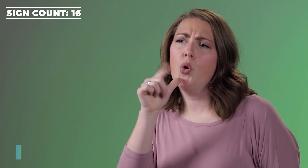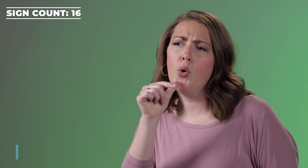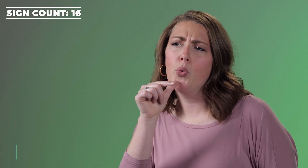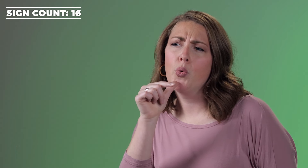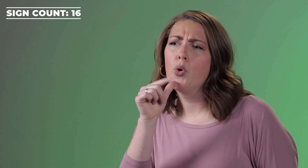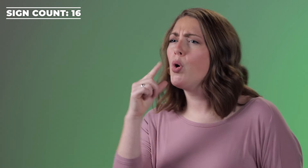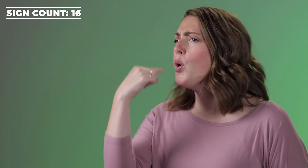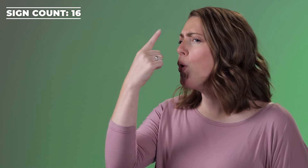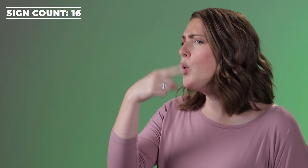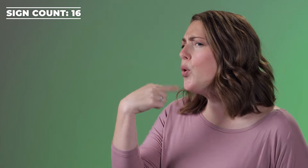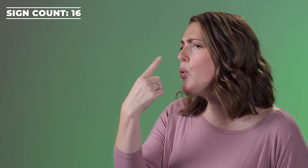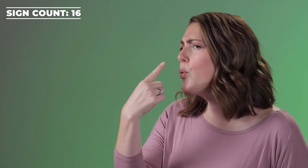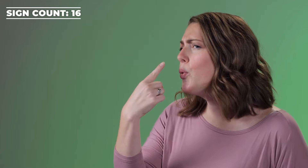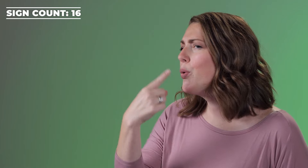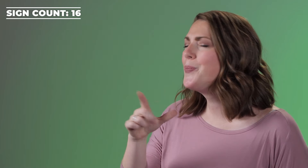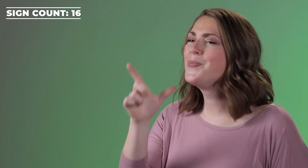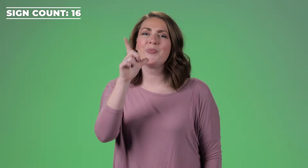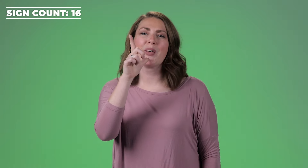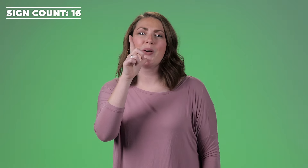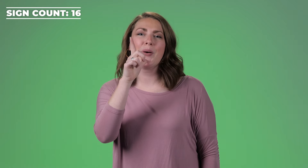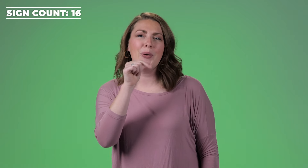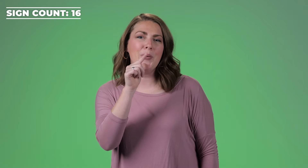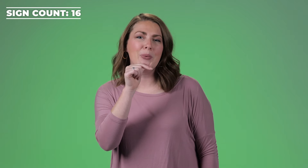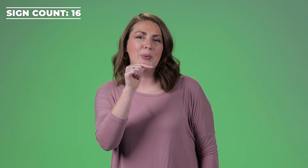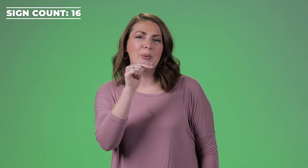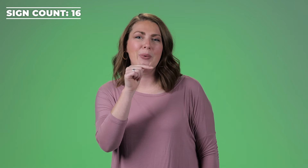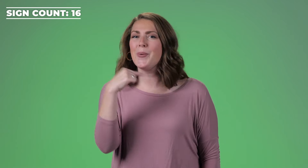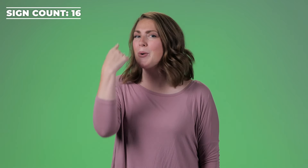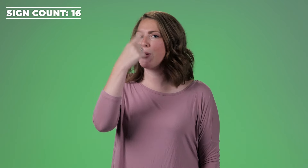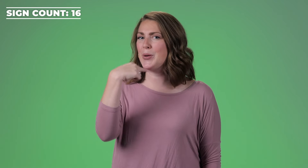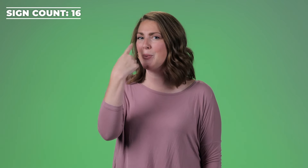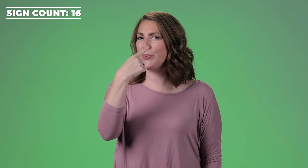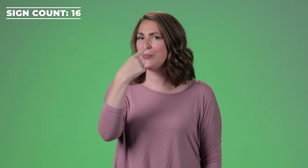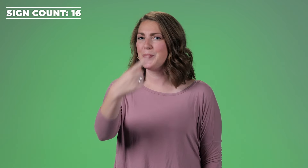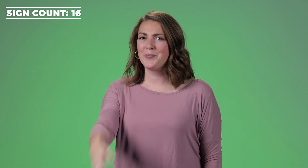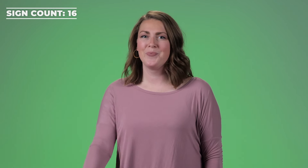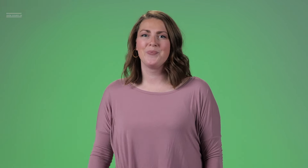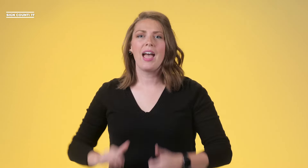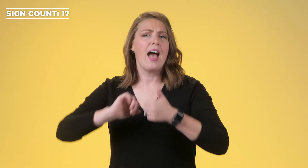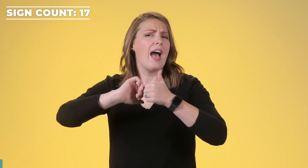Who? Who, who or who,